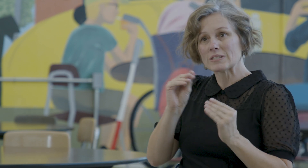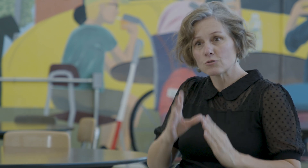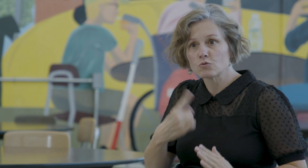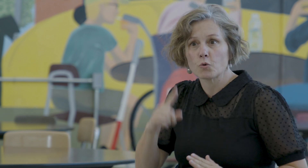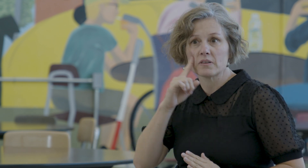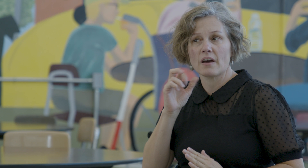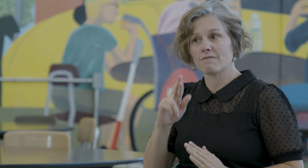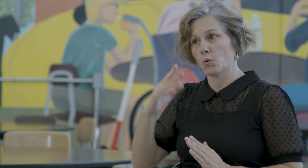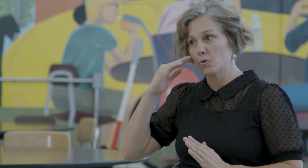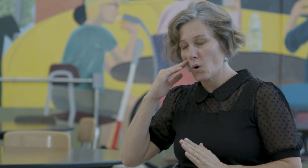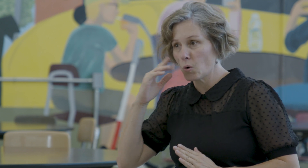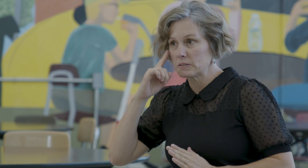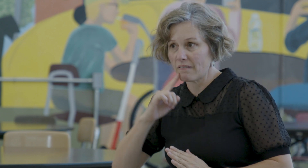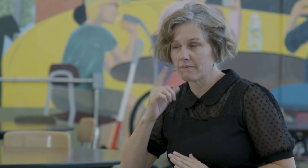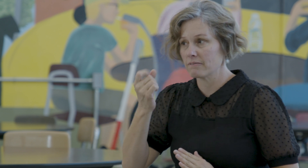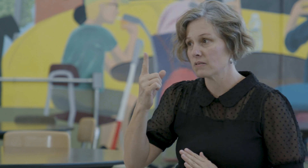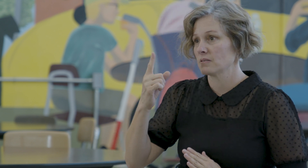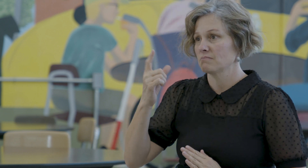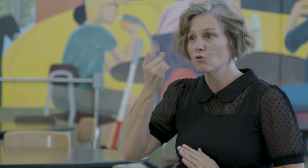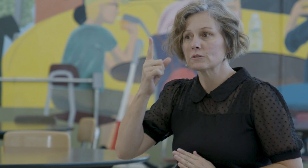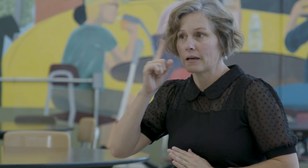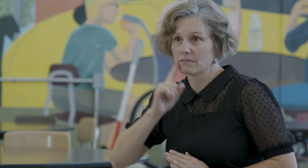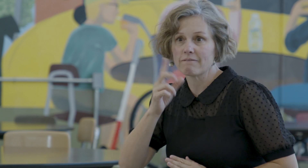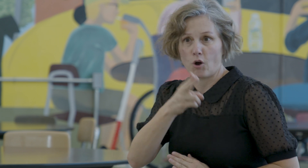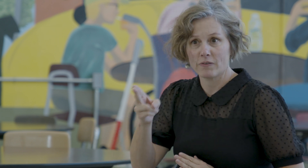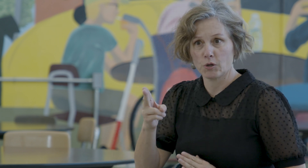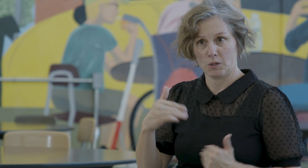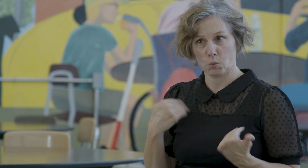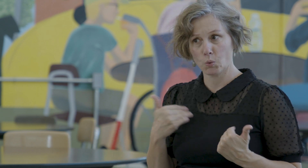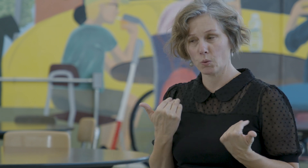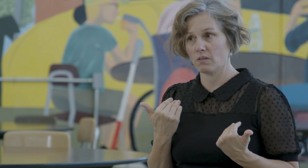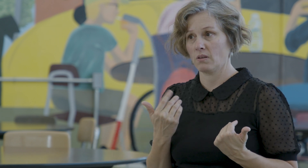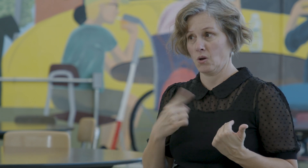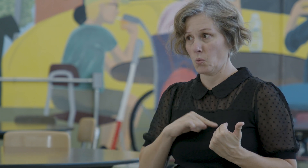The staff are all teachers of the deaf or teachers who understand deaf and hard of hearing students.